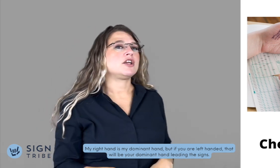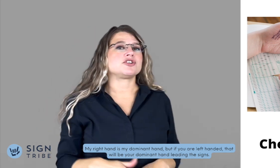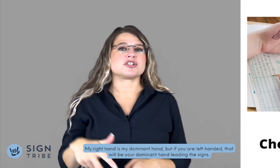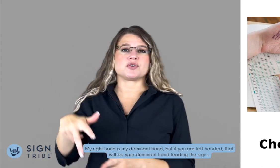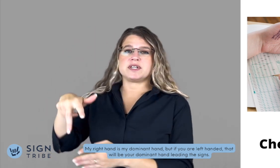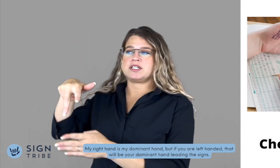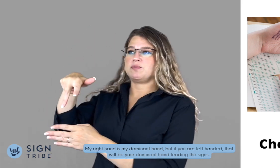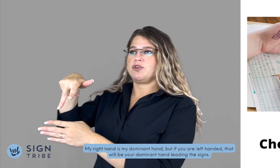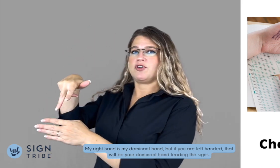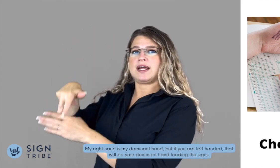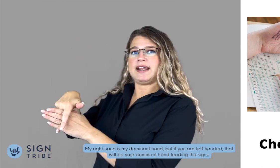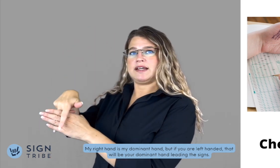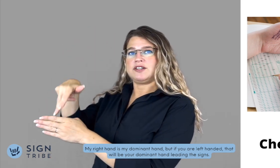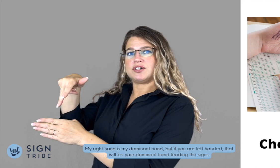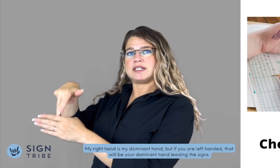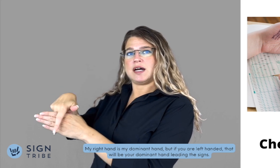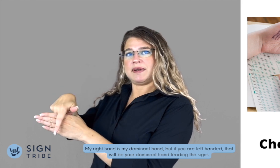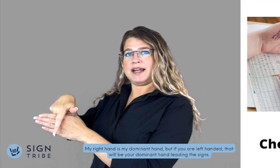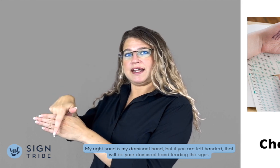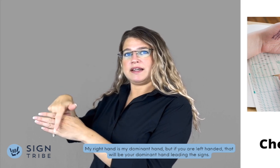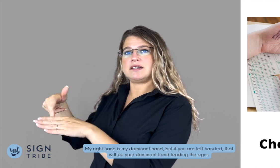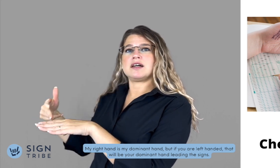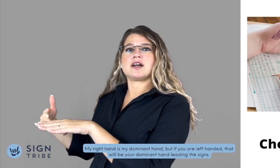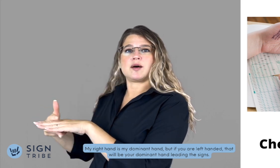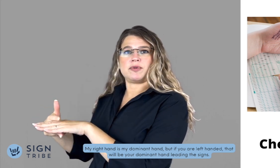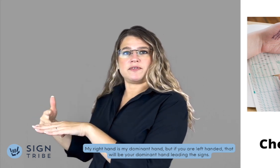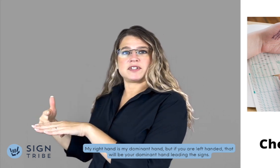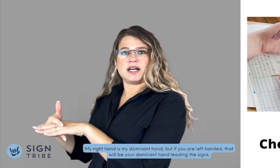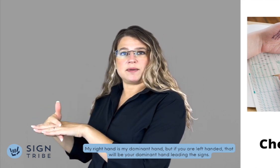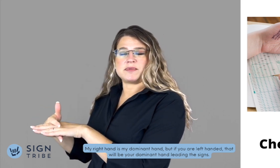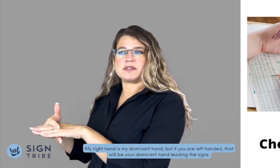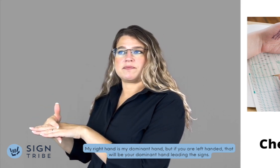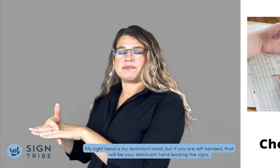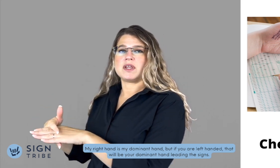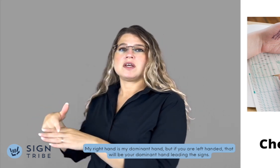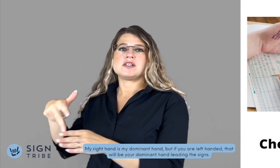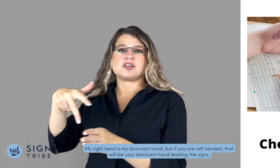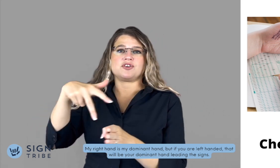You're just going to move your hand, your dominant hand a couple of times. So you're